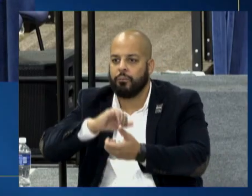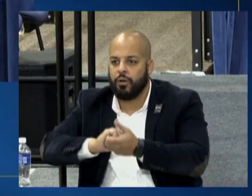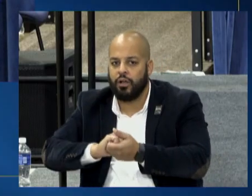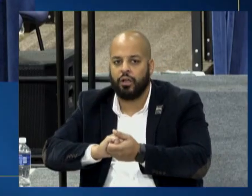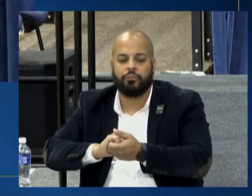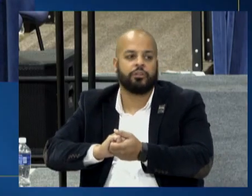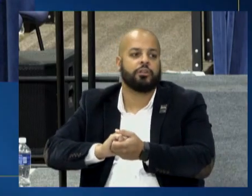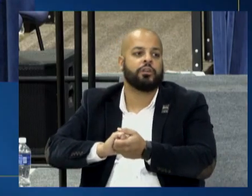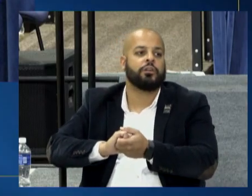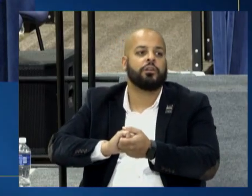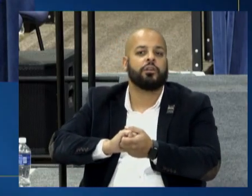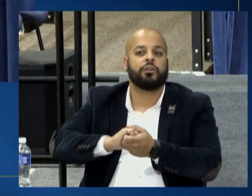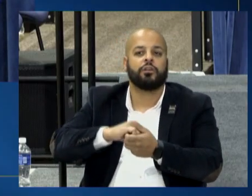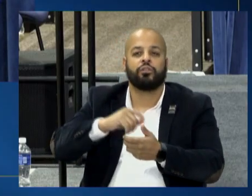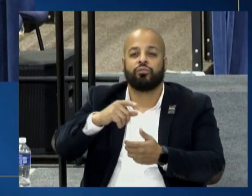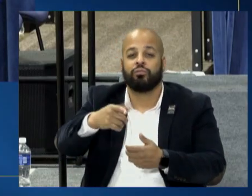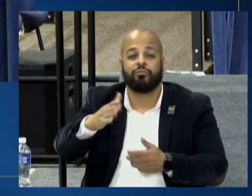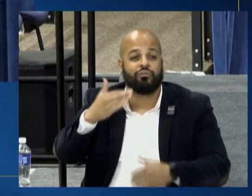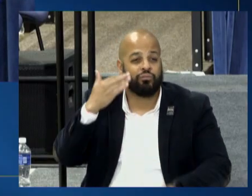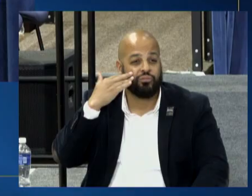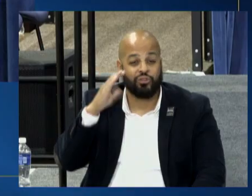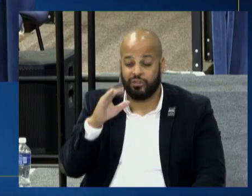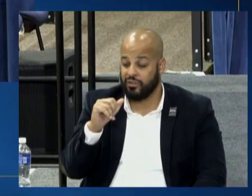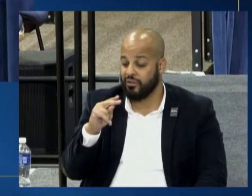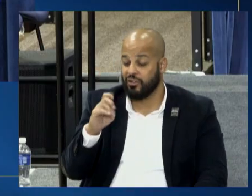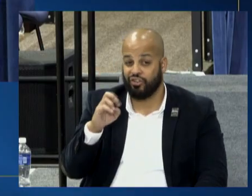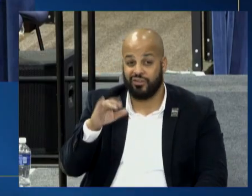As has been noted, cancer is the second leading cause of death in the United